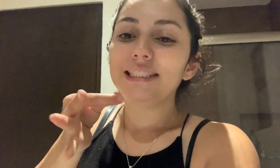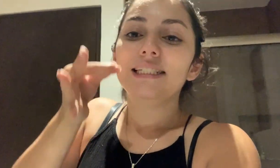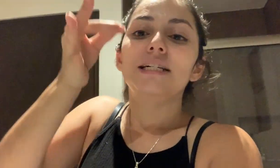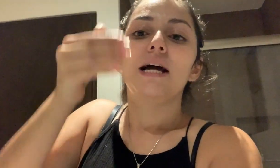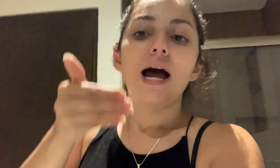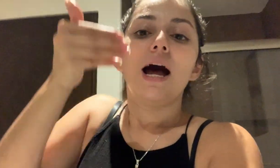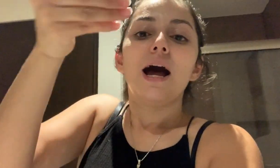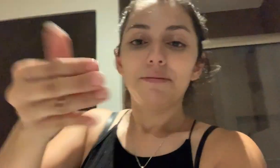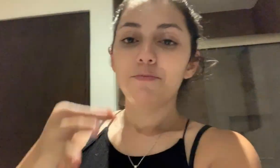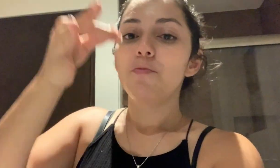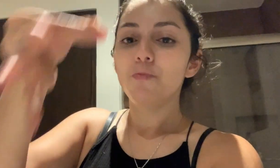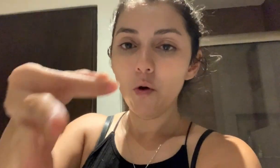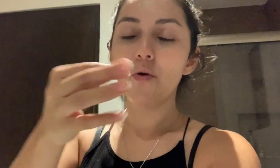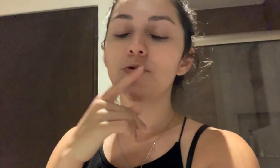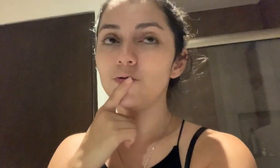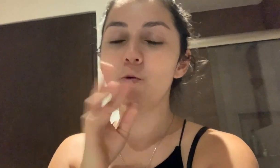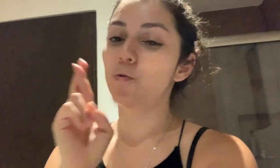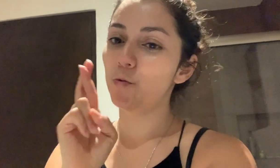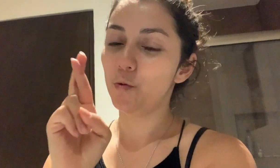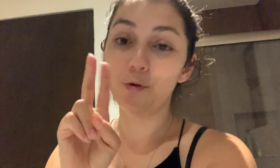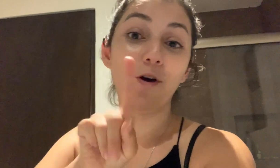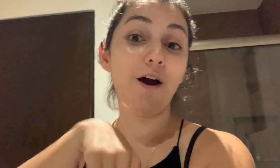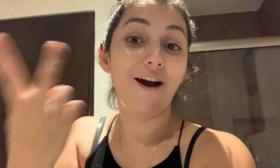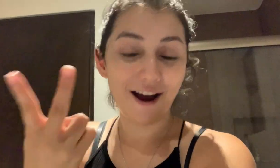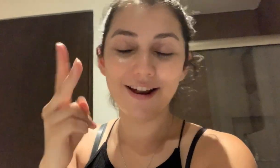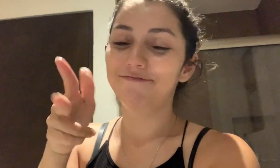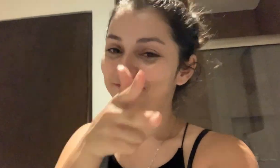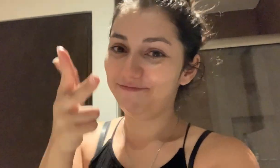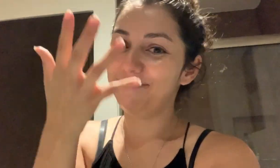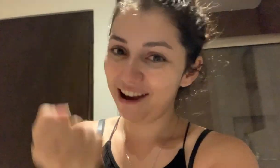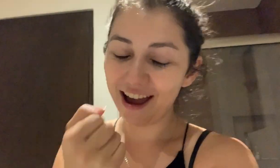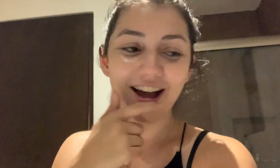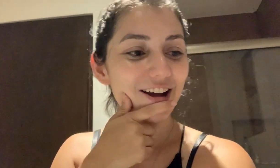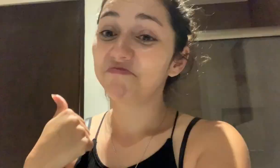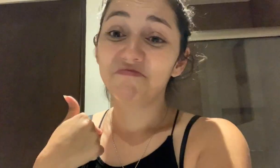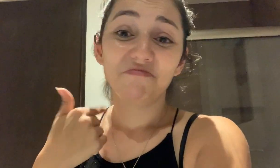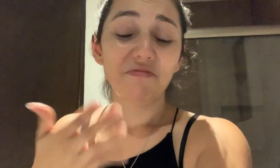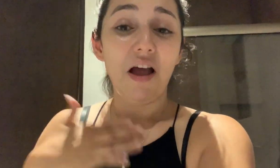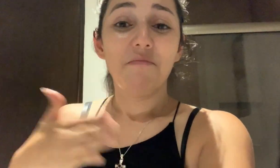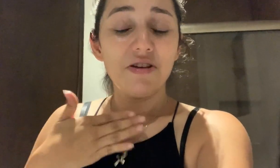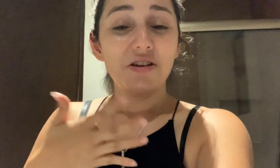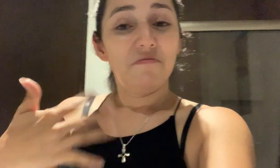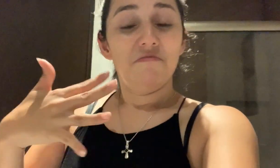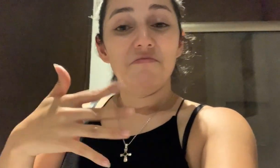it was instead postponed to another day I hope that will work out. I have more film projects to do too. I'm really happy and